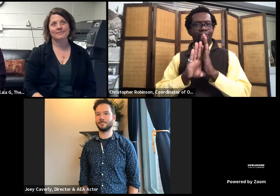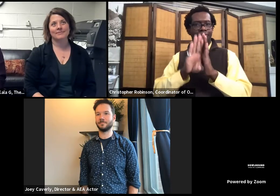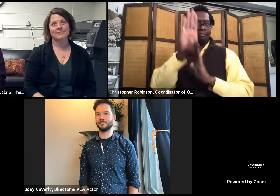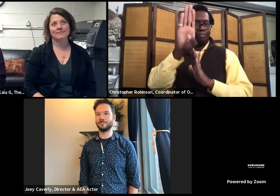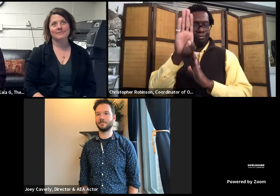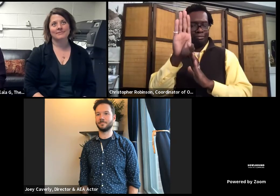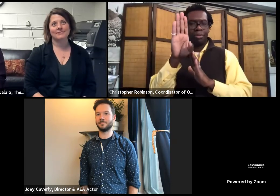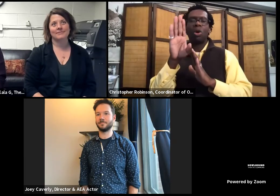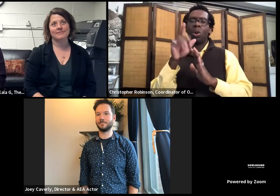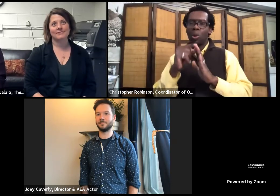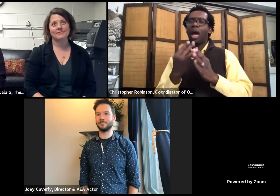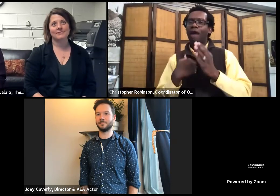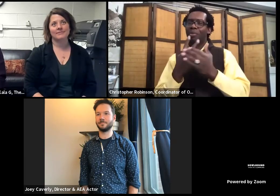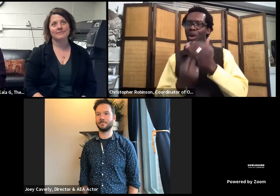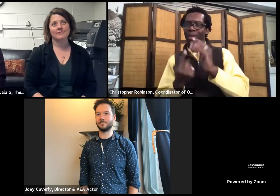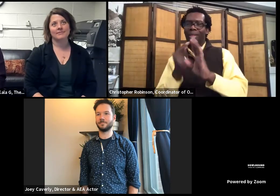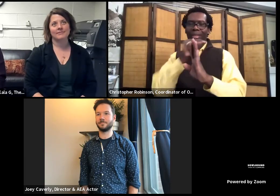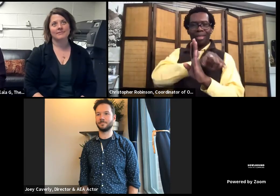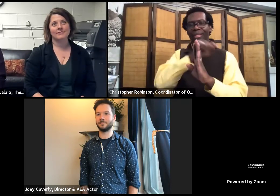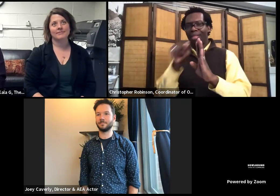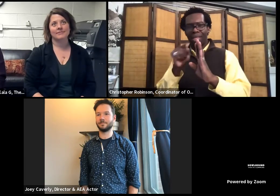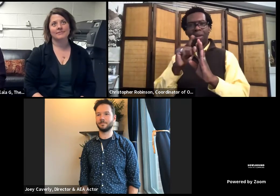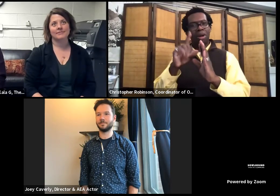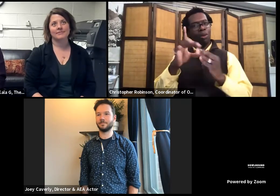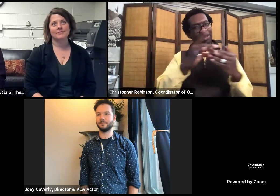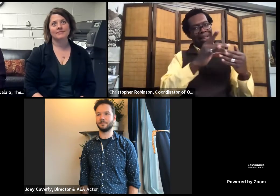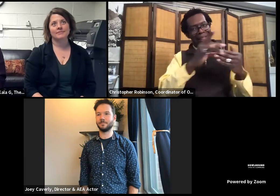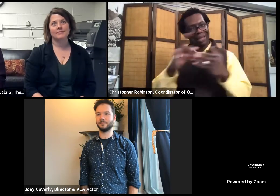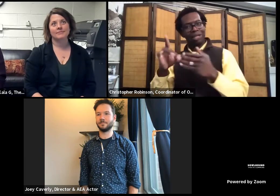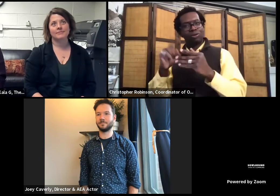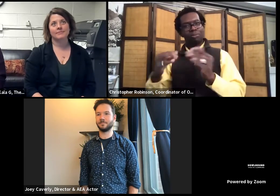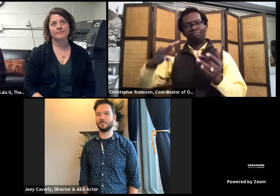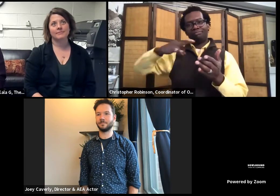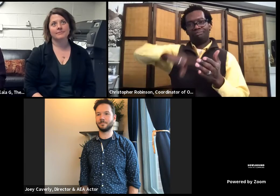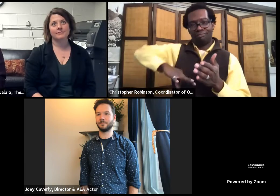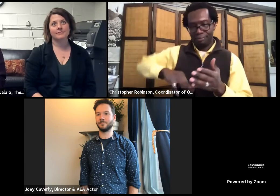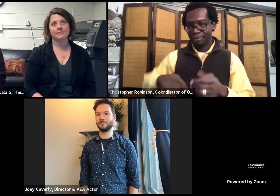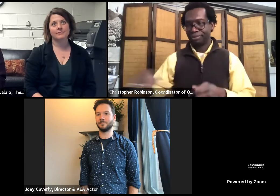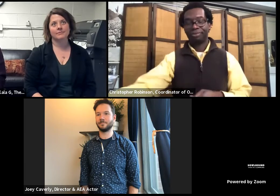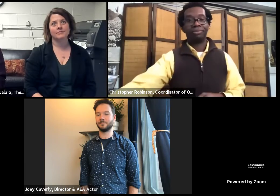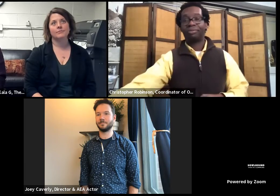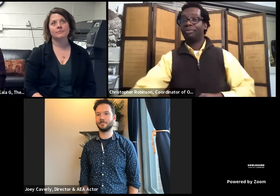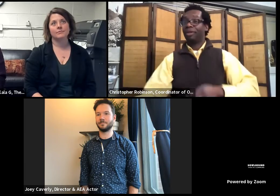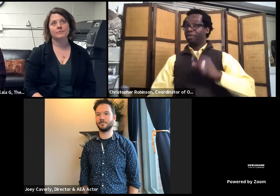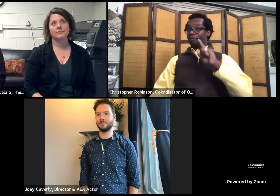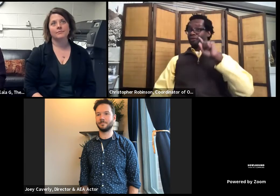So talking about what's beneficial, how we can improve, instead of how we need to avoid things. Let's look at what we should be doing.